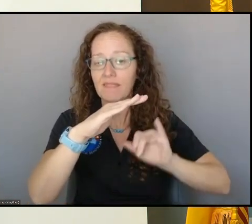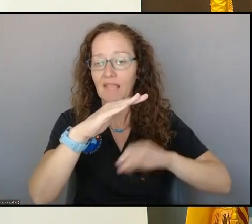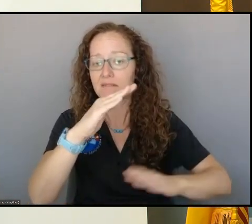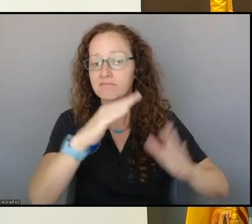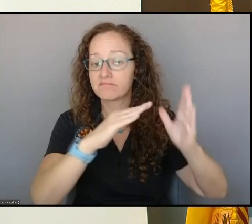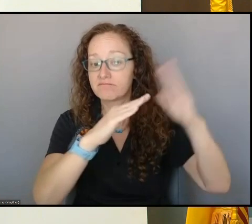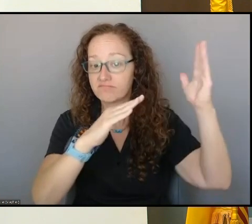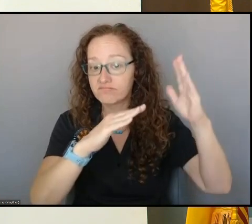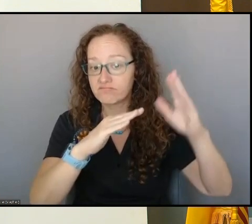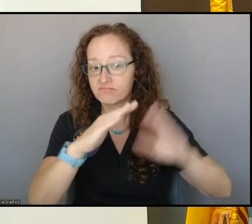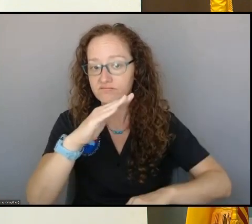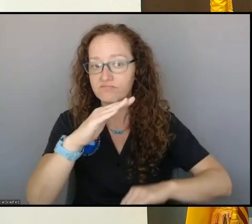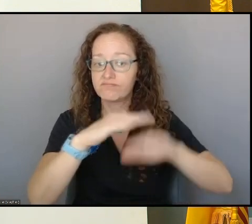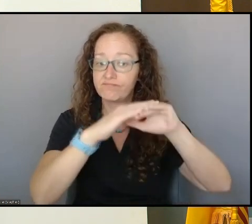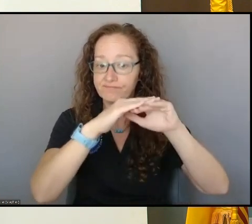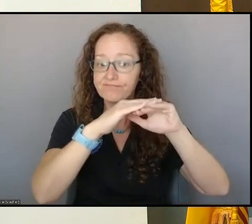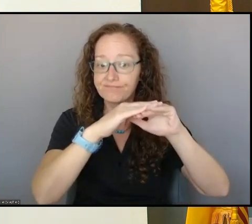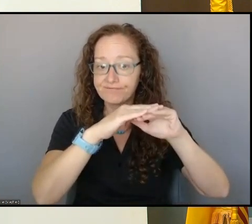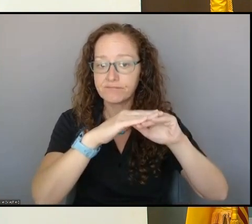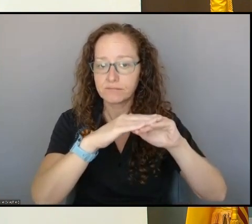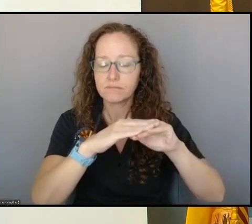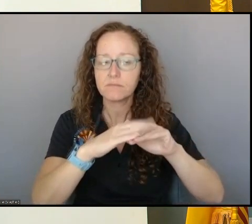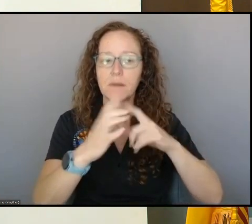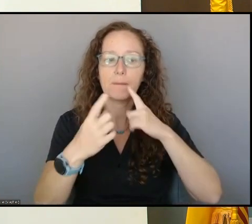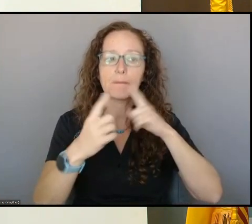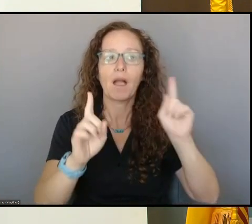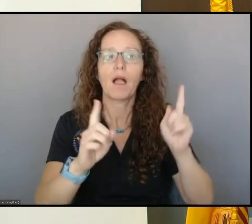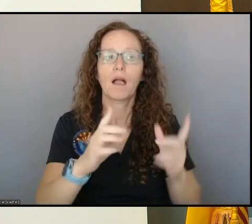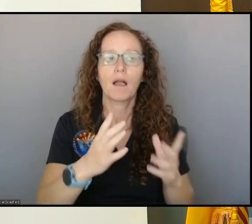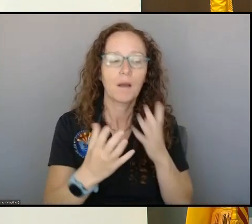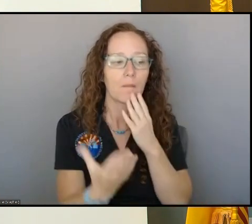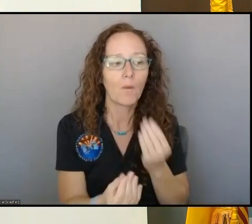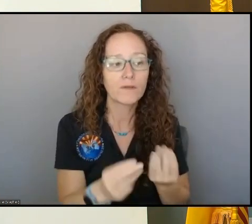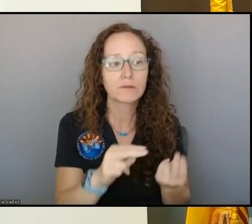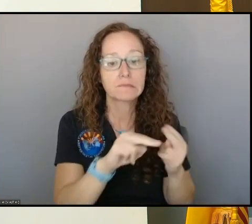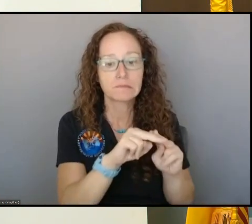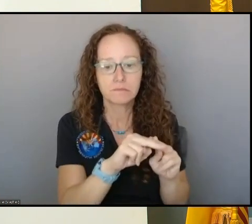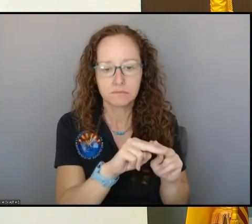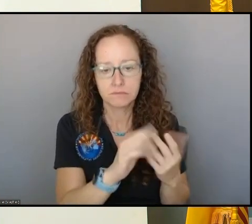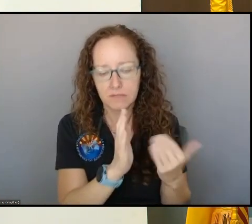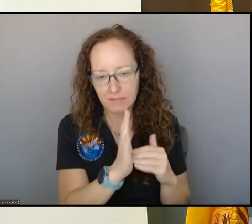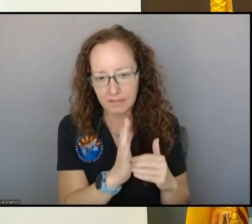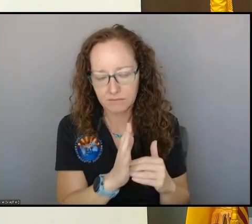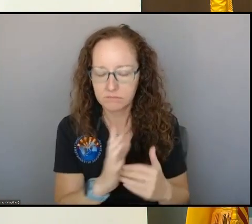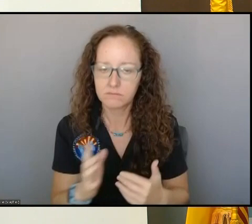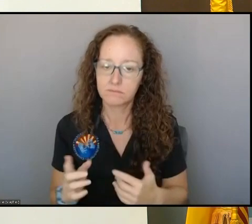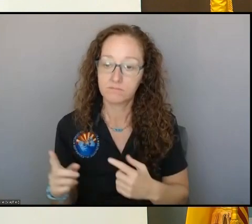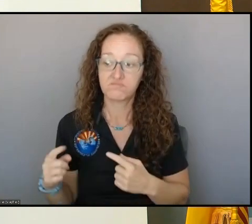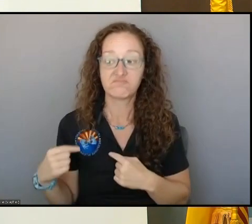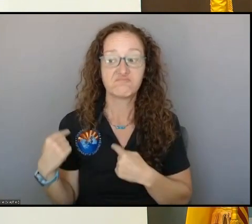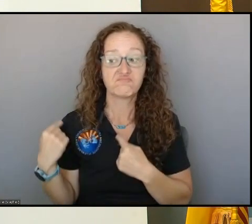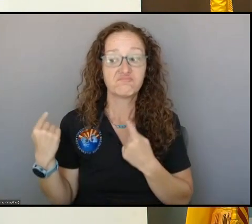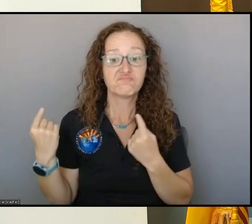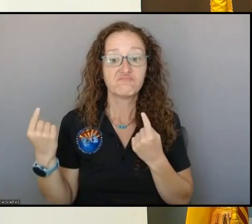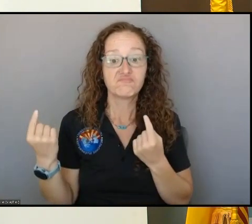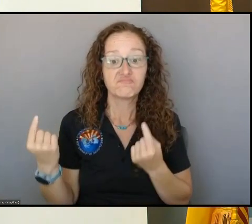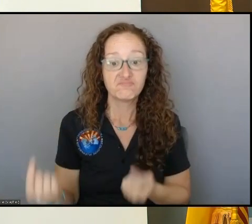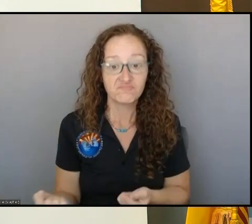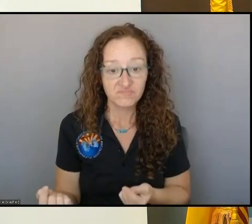So, the takeaway here is that as bad as it's been, for as long as it's been, we're still gliding up towards the peak of